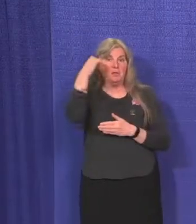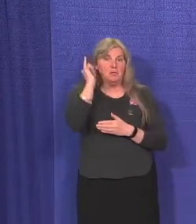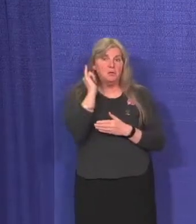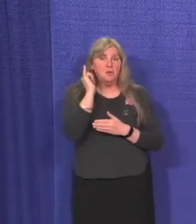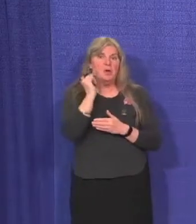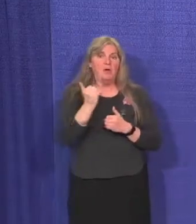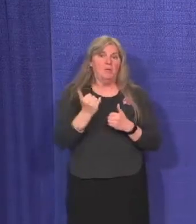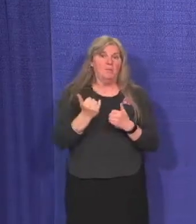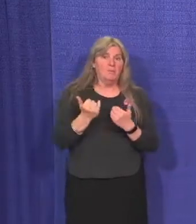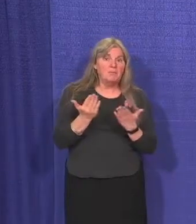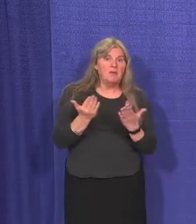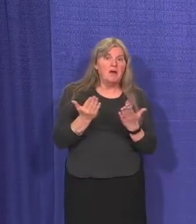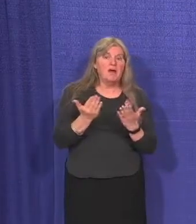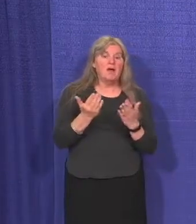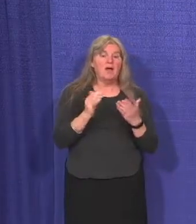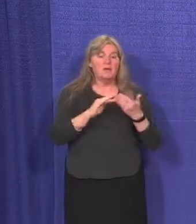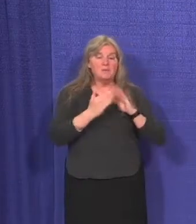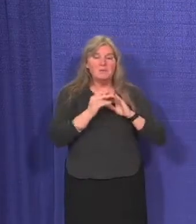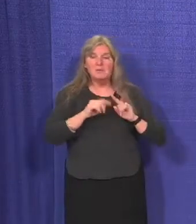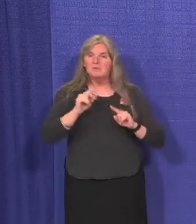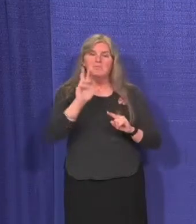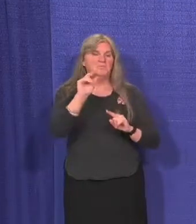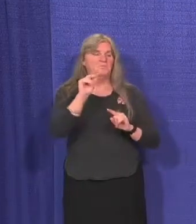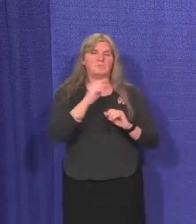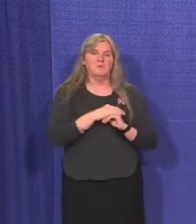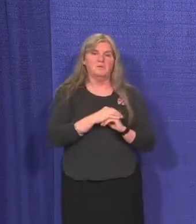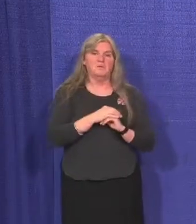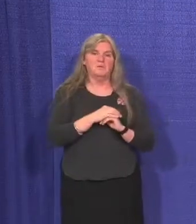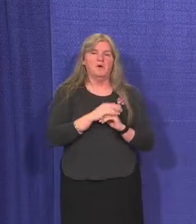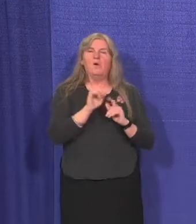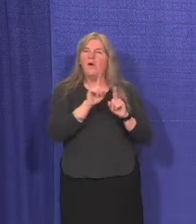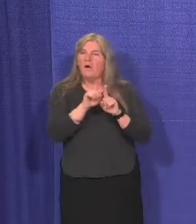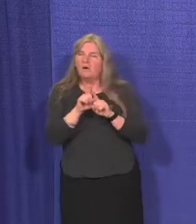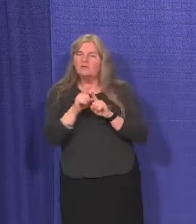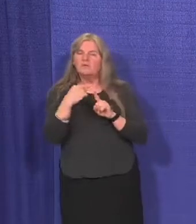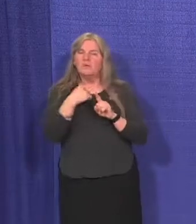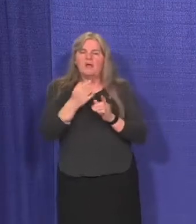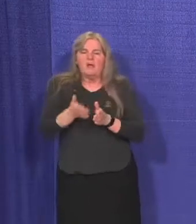We have incoming maternal supplies and we did have a cause